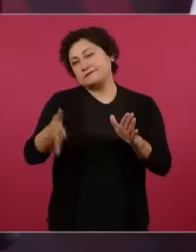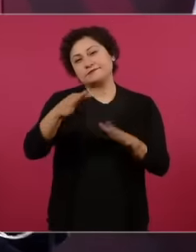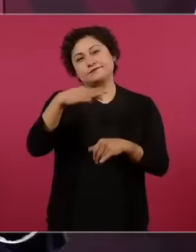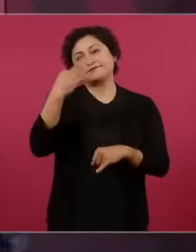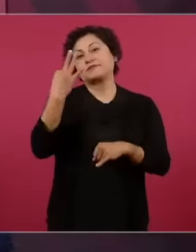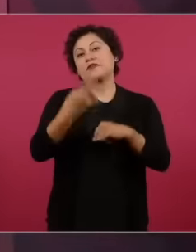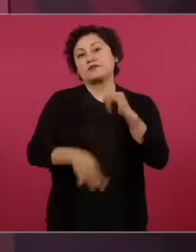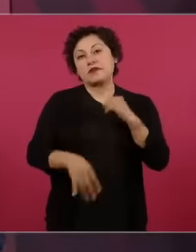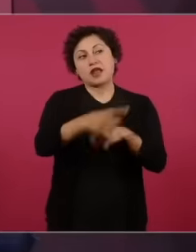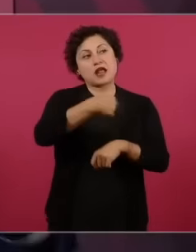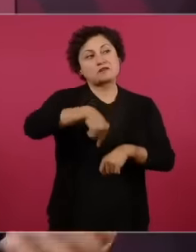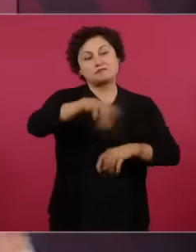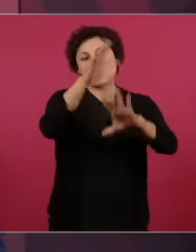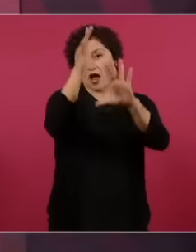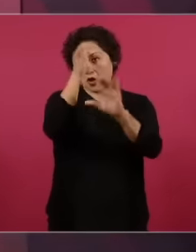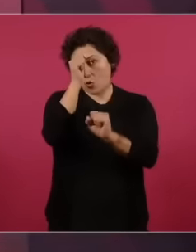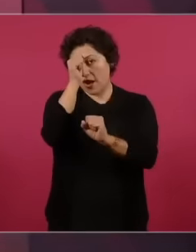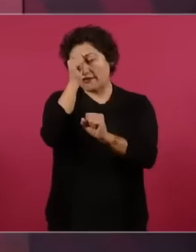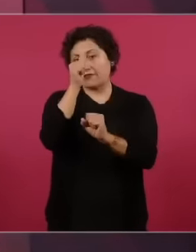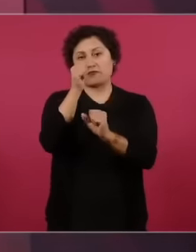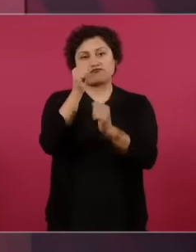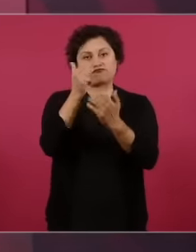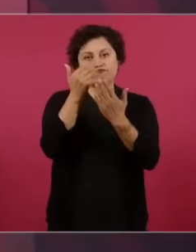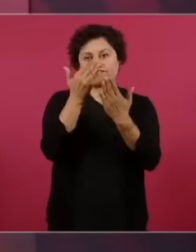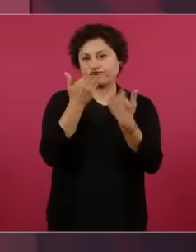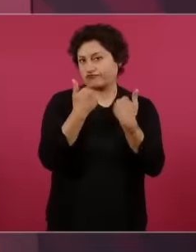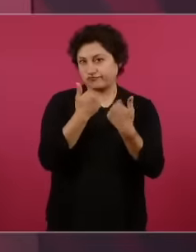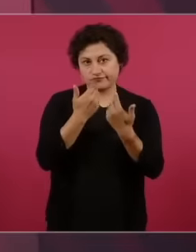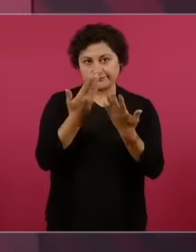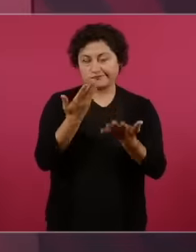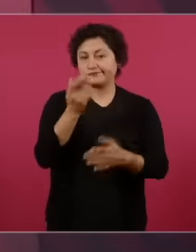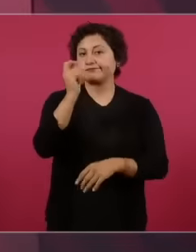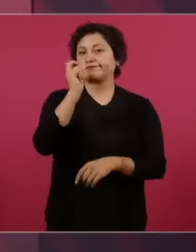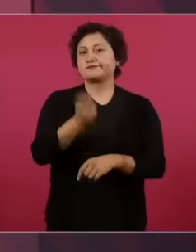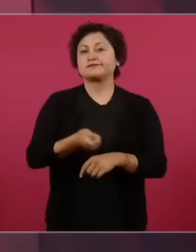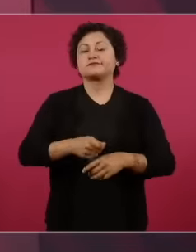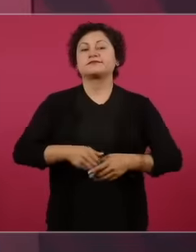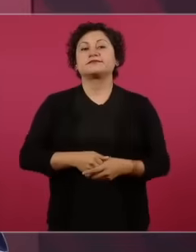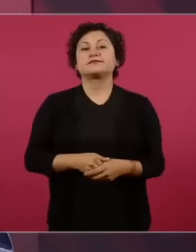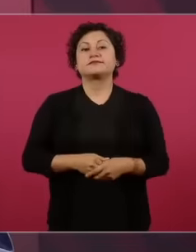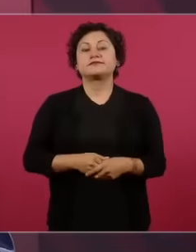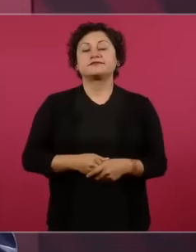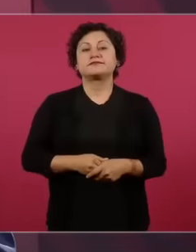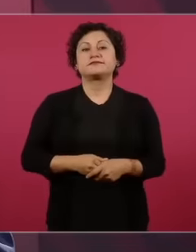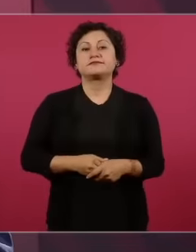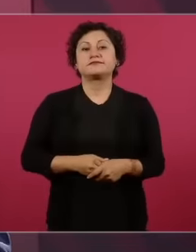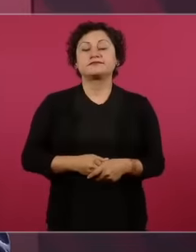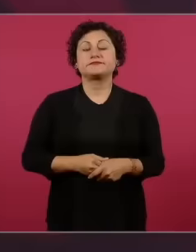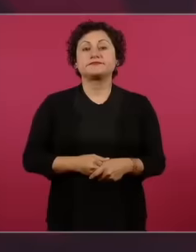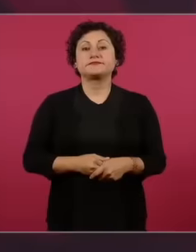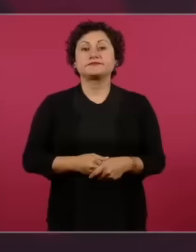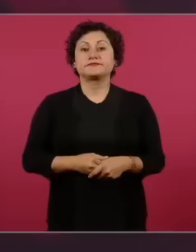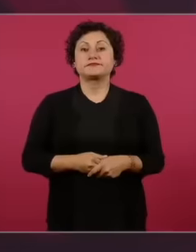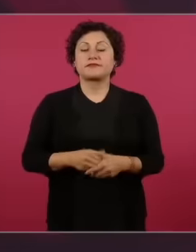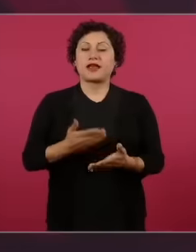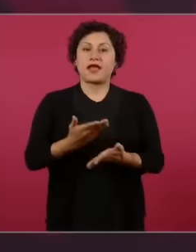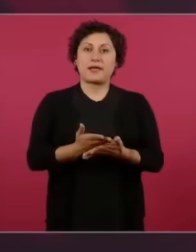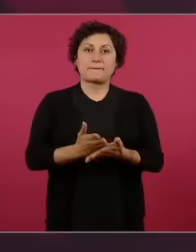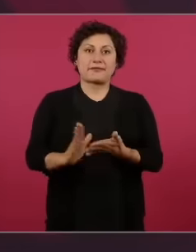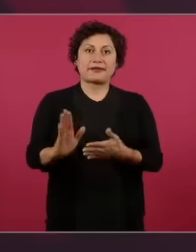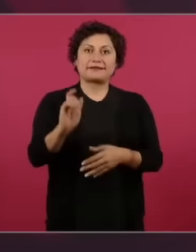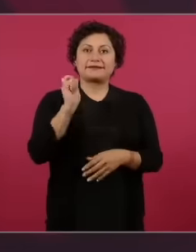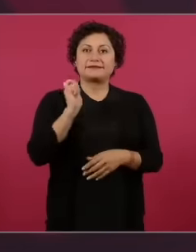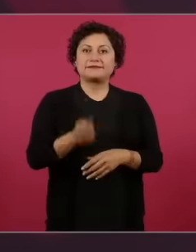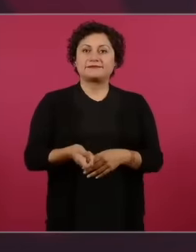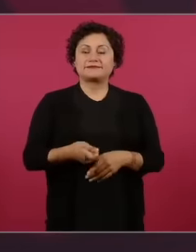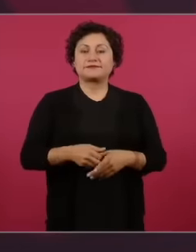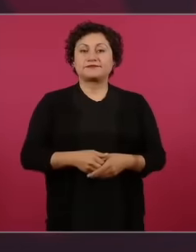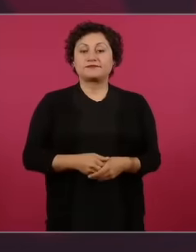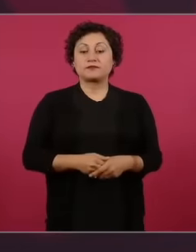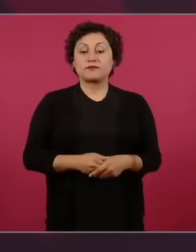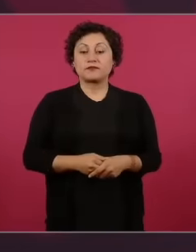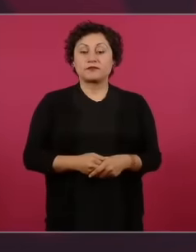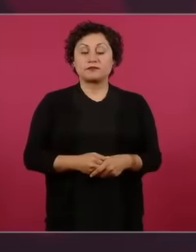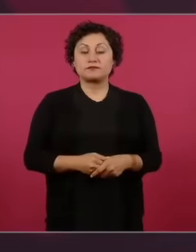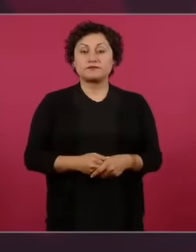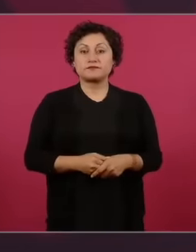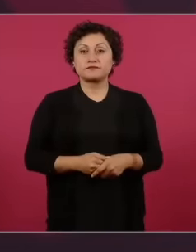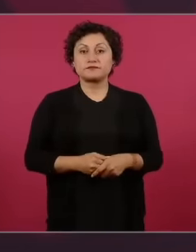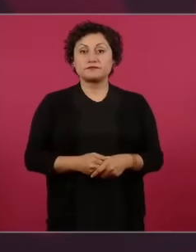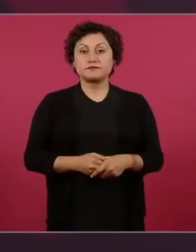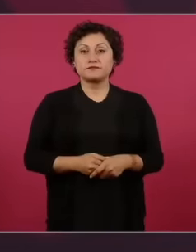not only that but He is ill-advised by his advisors